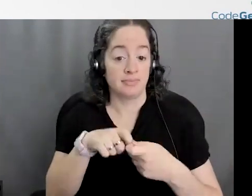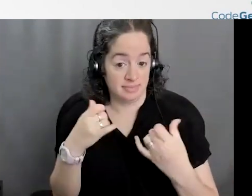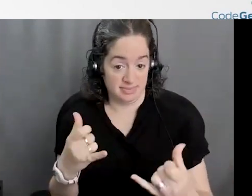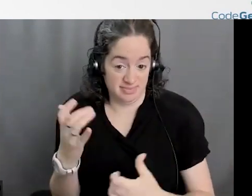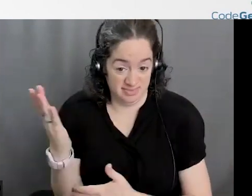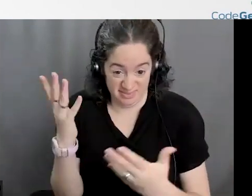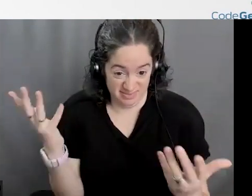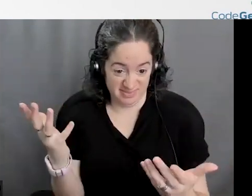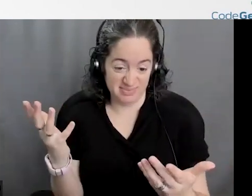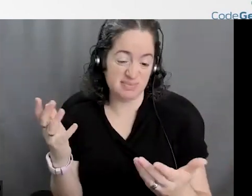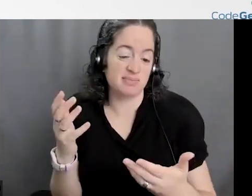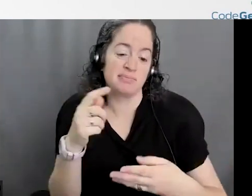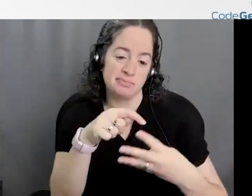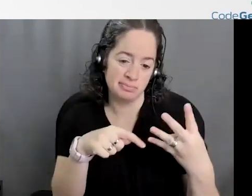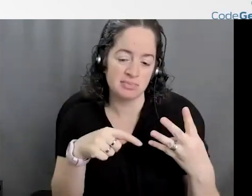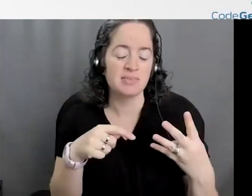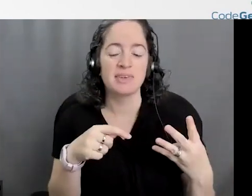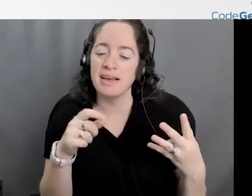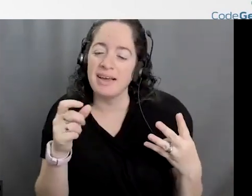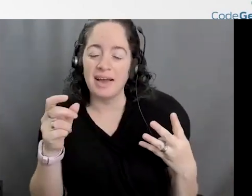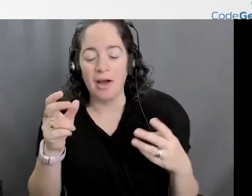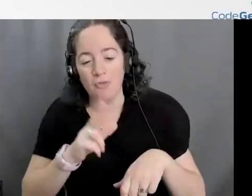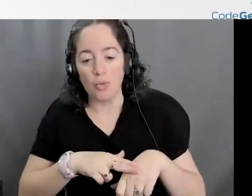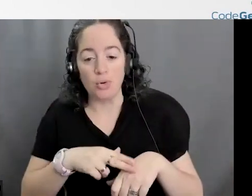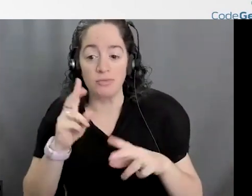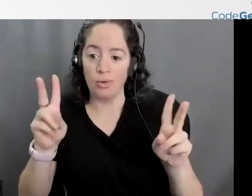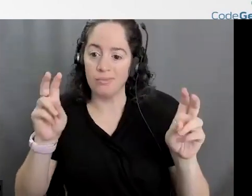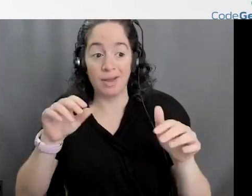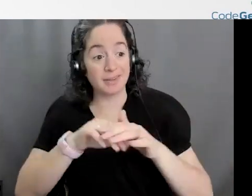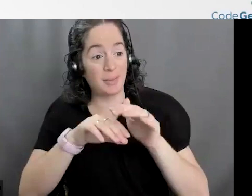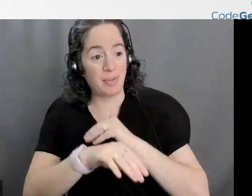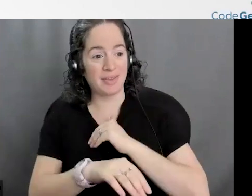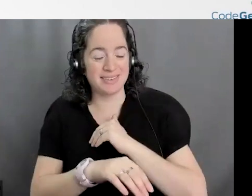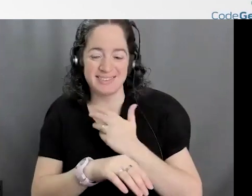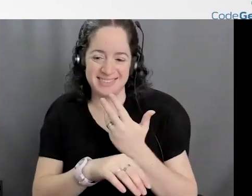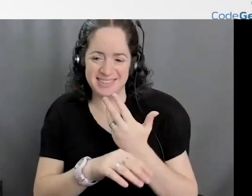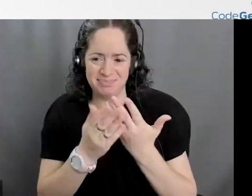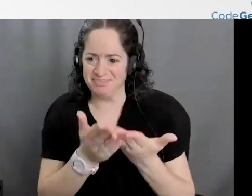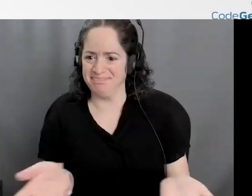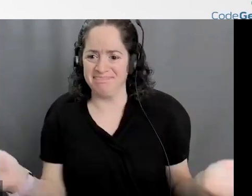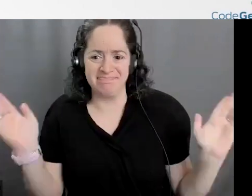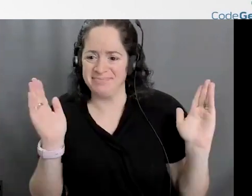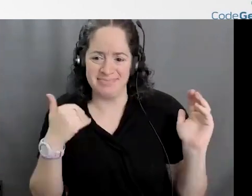As we know, accessibility is a very broad topic, and we're going to focus on a few key aspects of web accessibility.